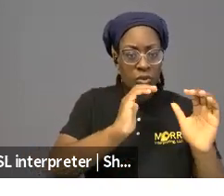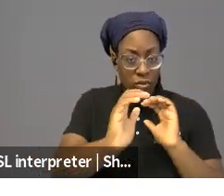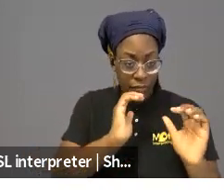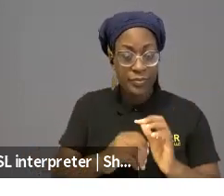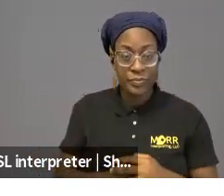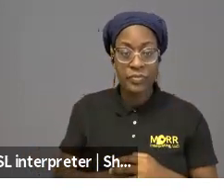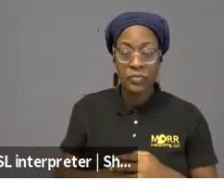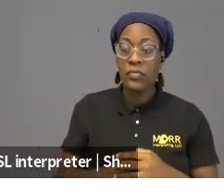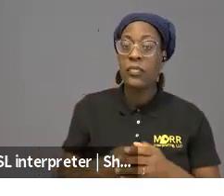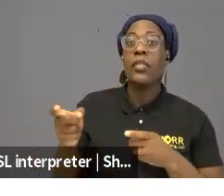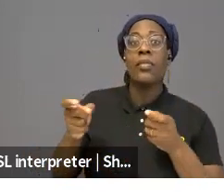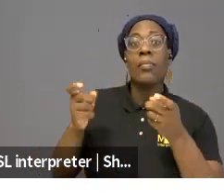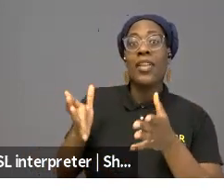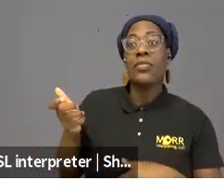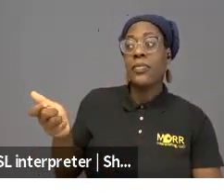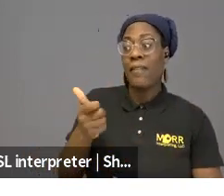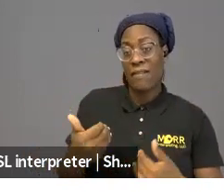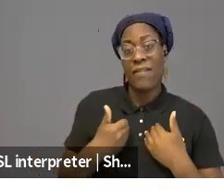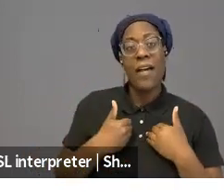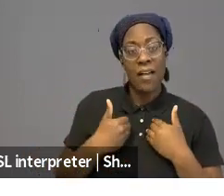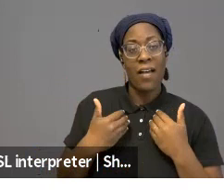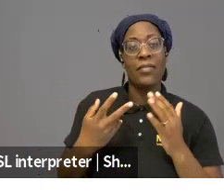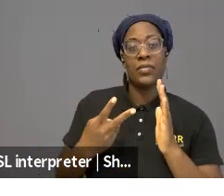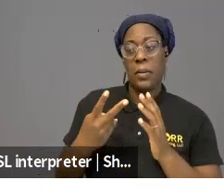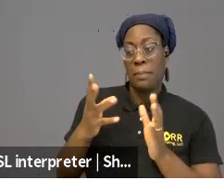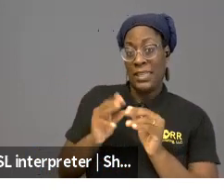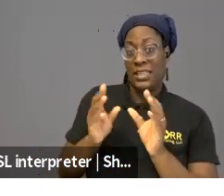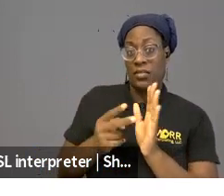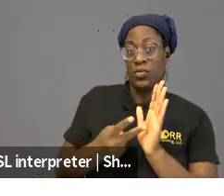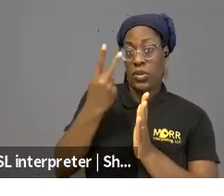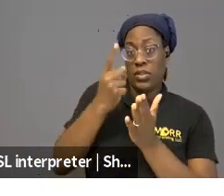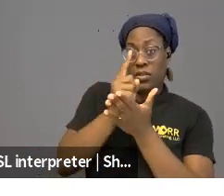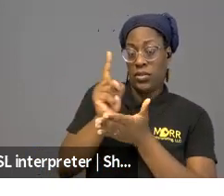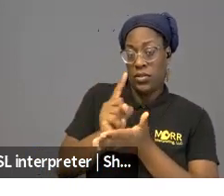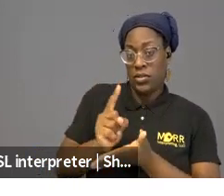to collaborate and discuss; and then, I've established quarterly "retreats" for our managers